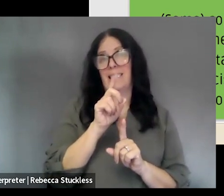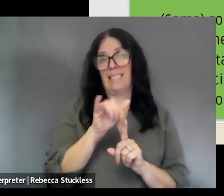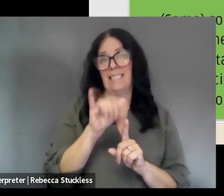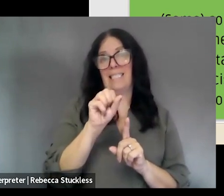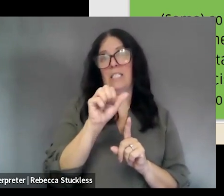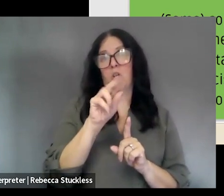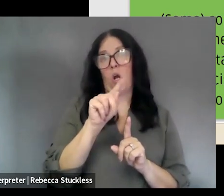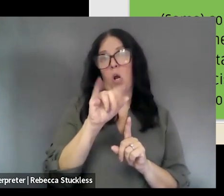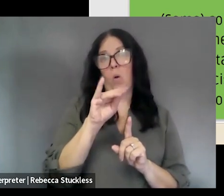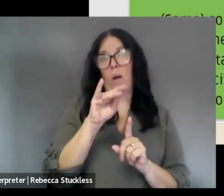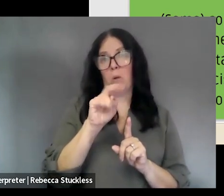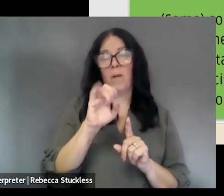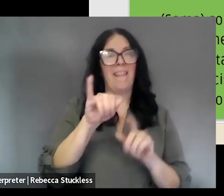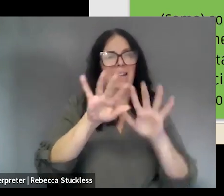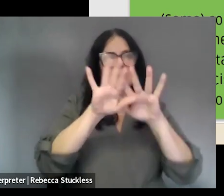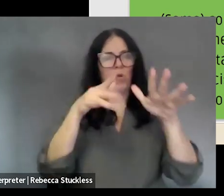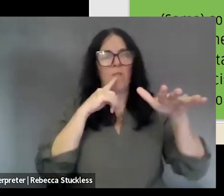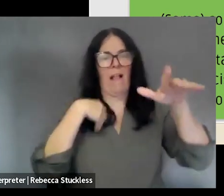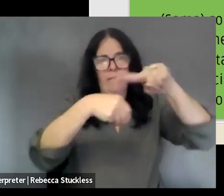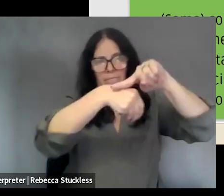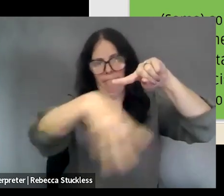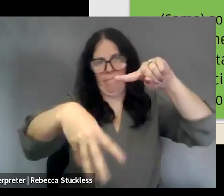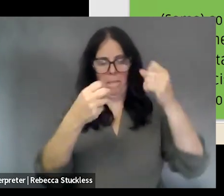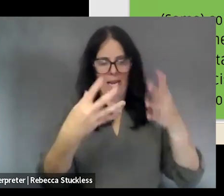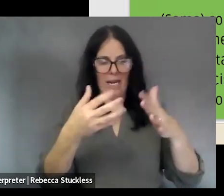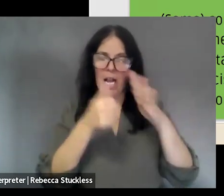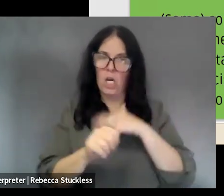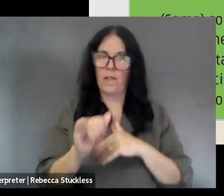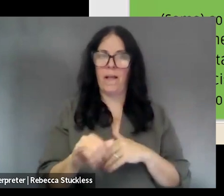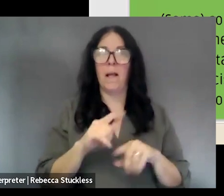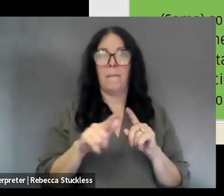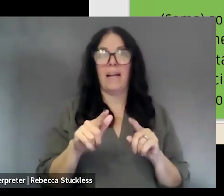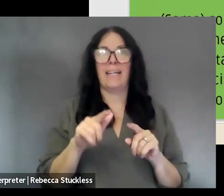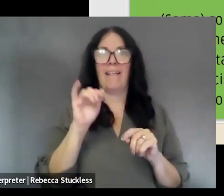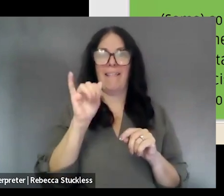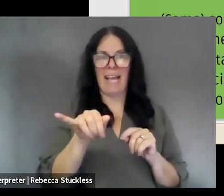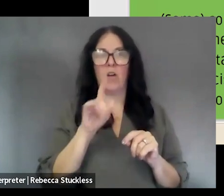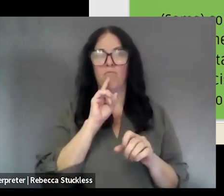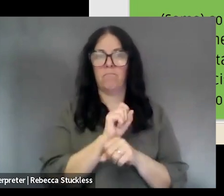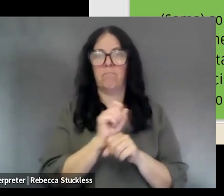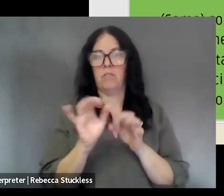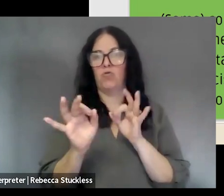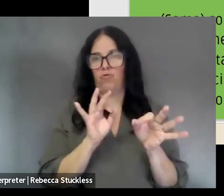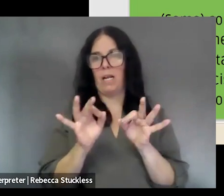means that there is a lot under it but it is describing essentially a disorder of the